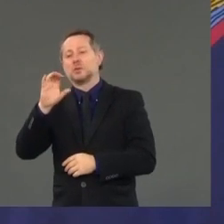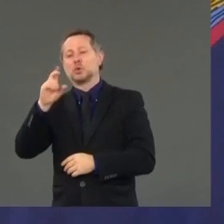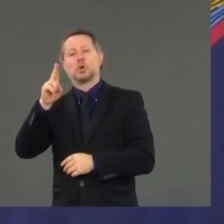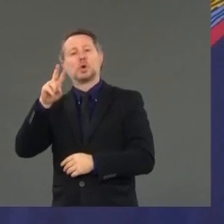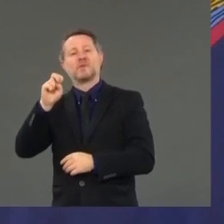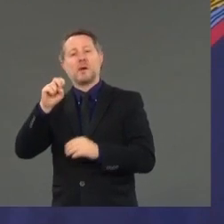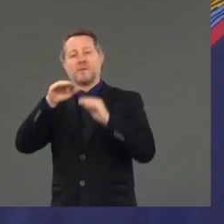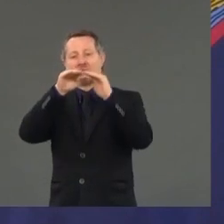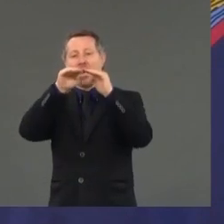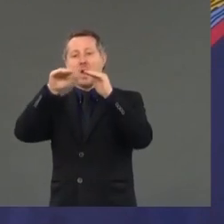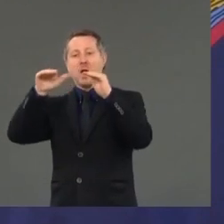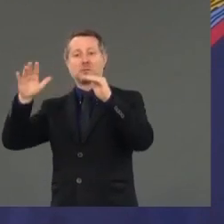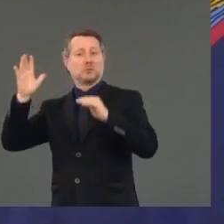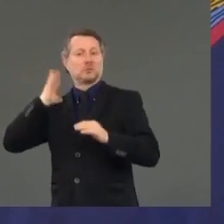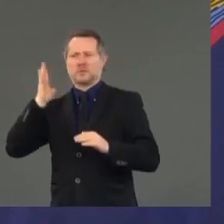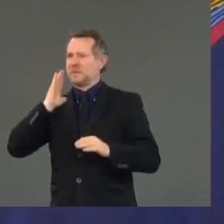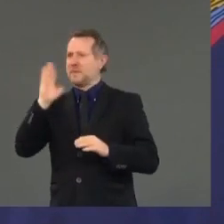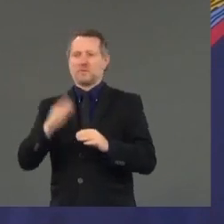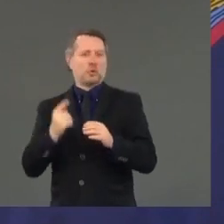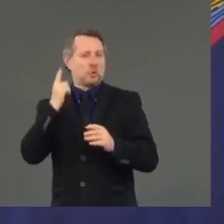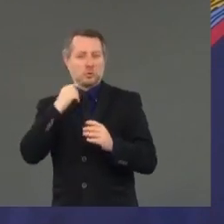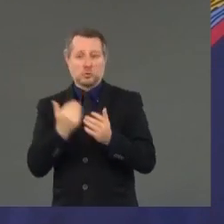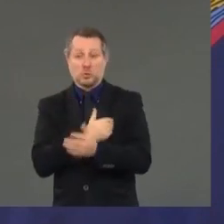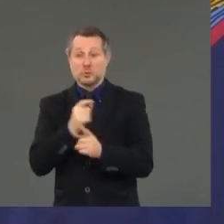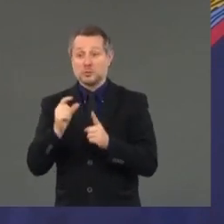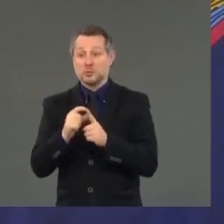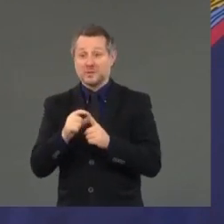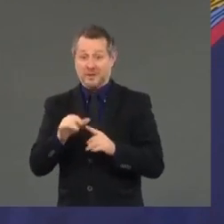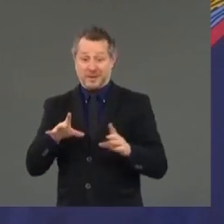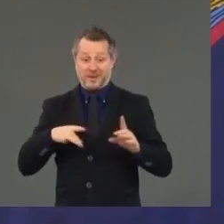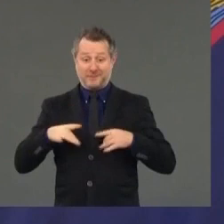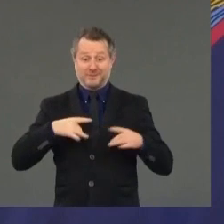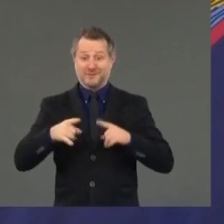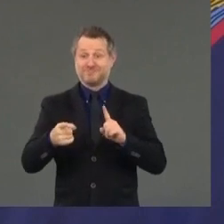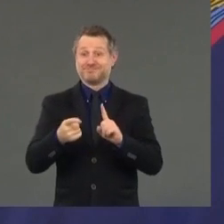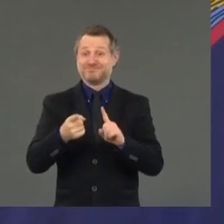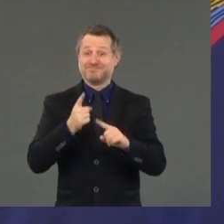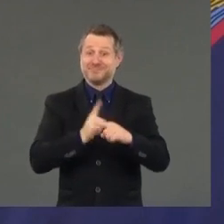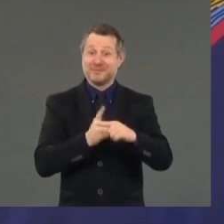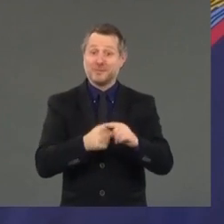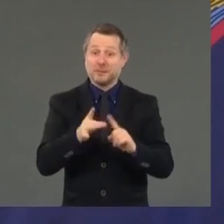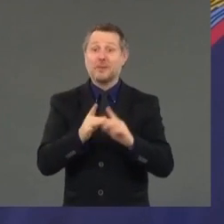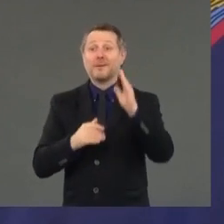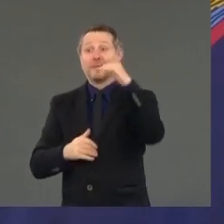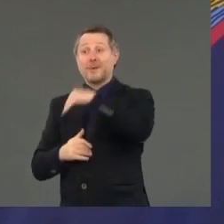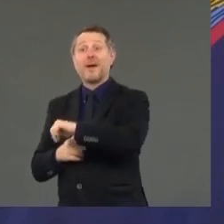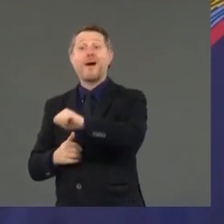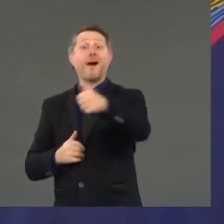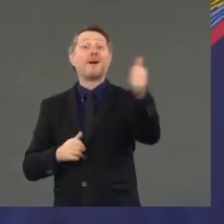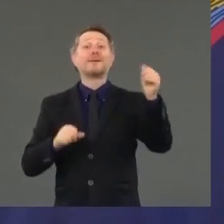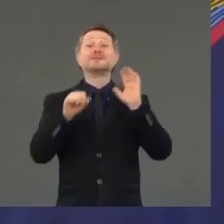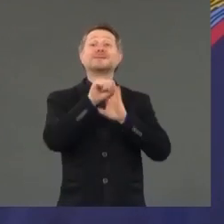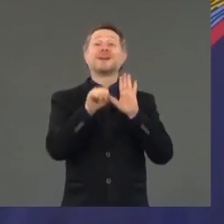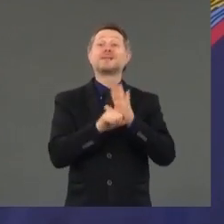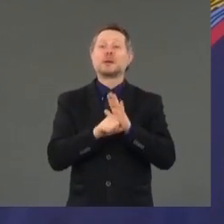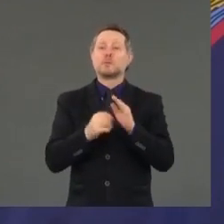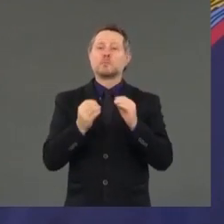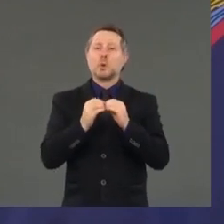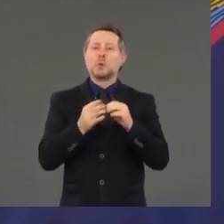NOBODY WOULD HAVE HEARD OF LAST YEAR, BUT NOW EVERYBODY KNOWS. AND THE INFECTION RATE IN NEW YORK IS COMING DOWN.